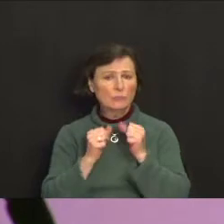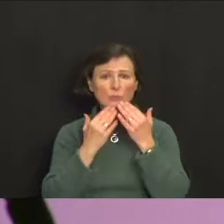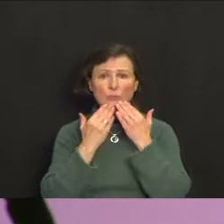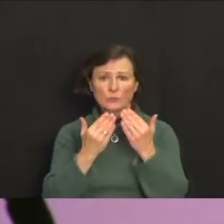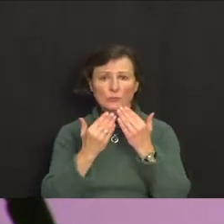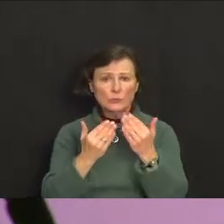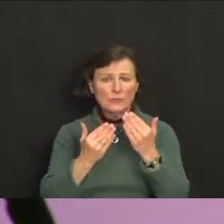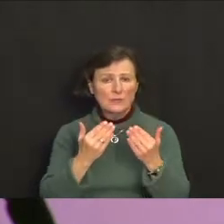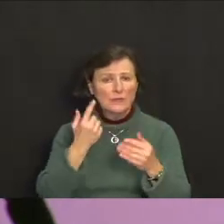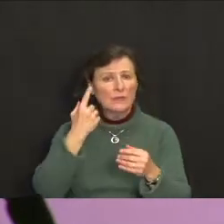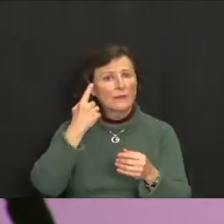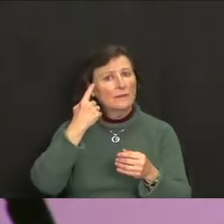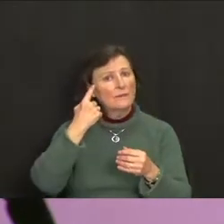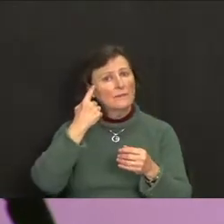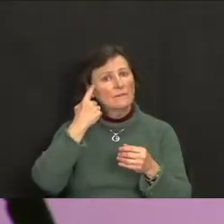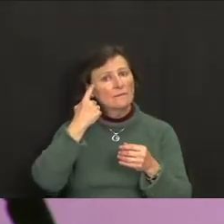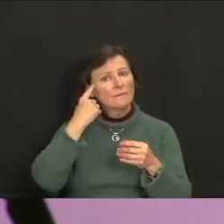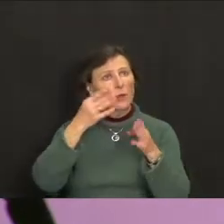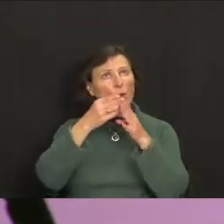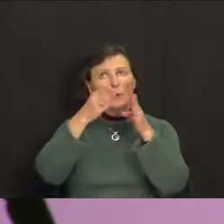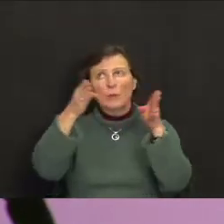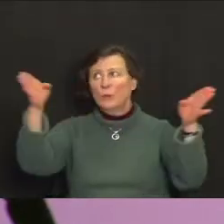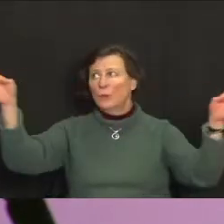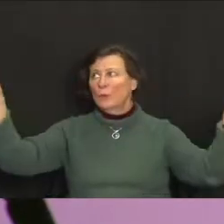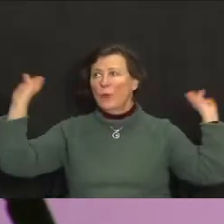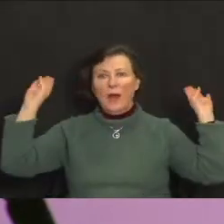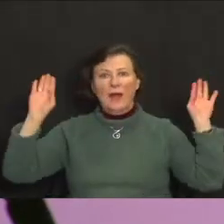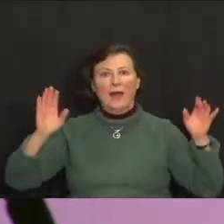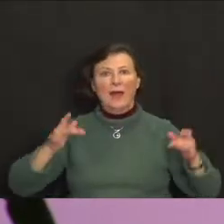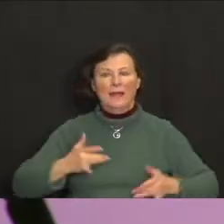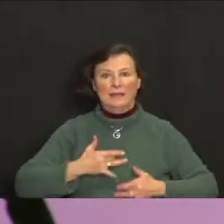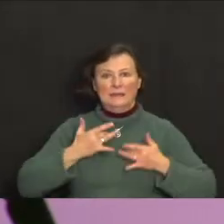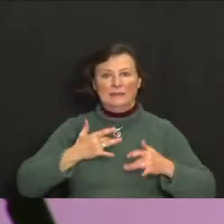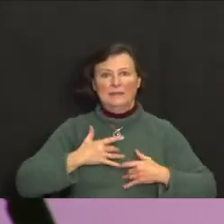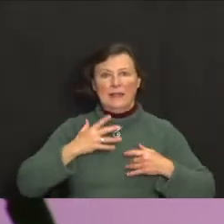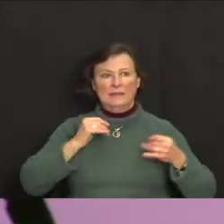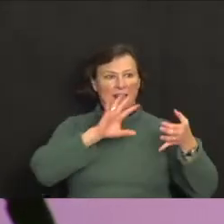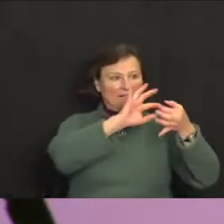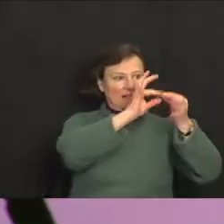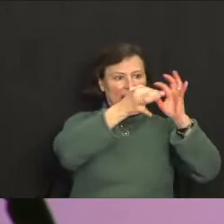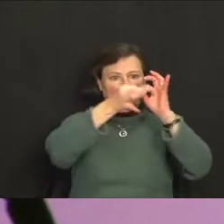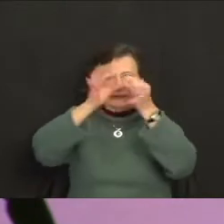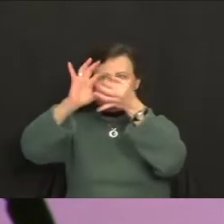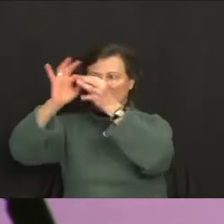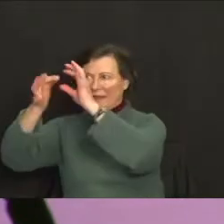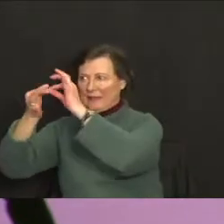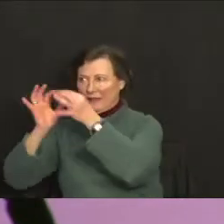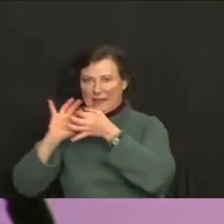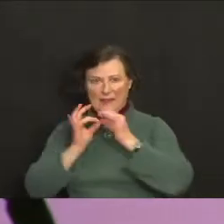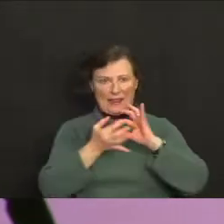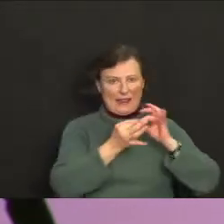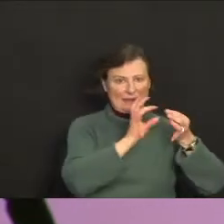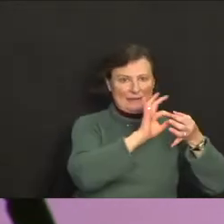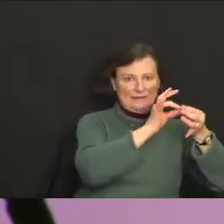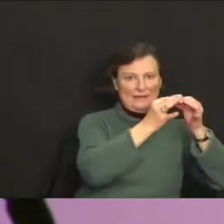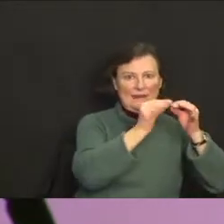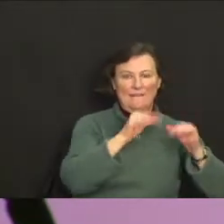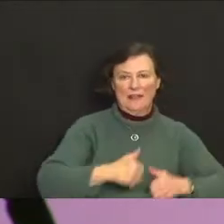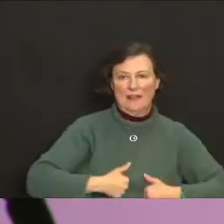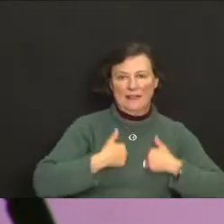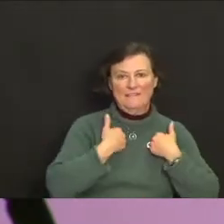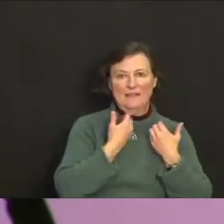sense of interconnectedness of all living beings on this blue globe we are sailing.